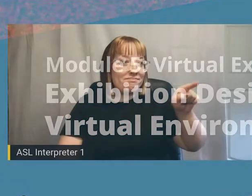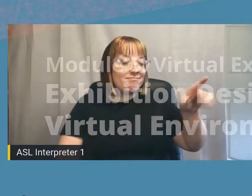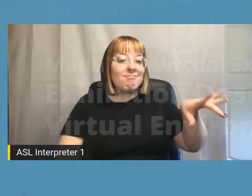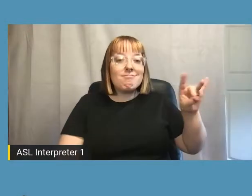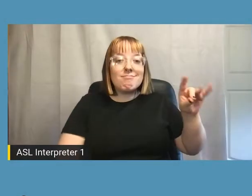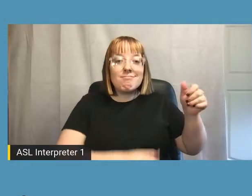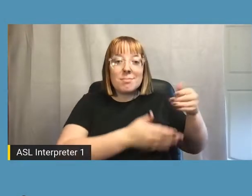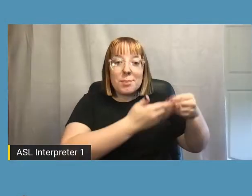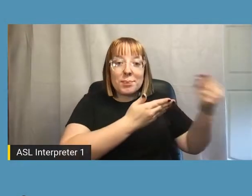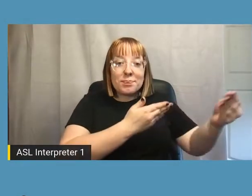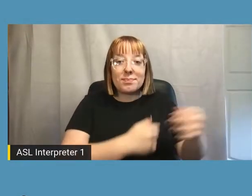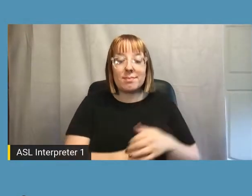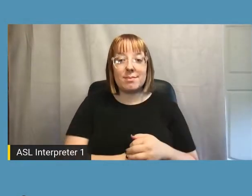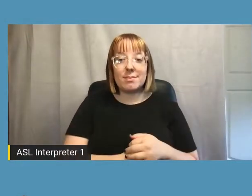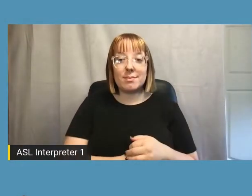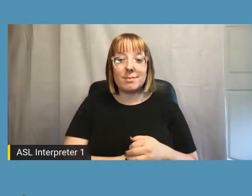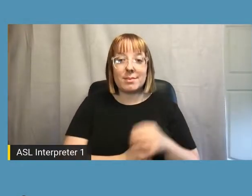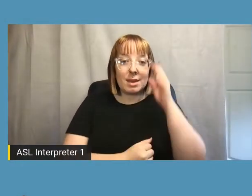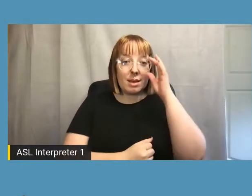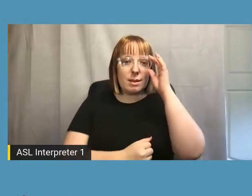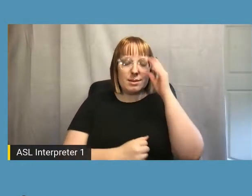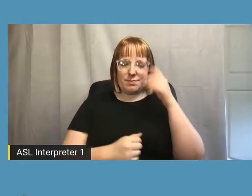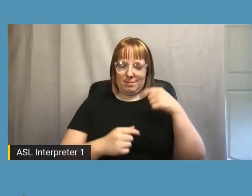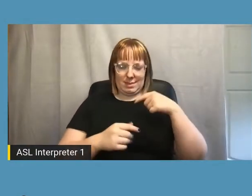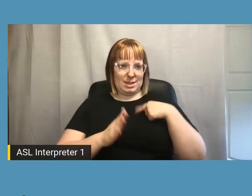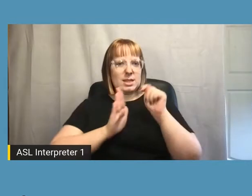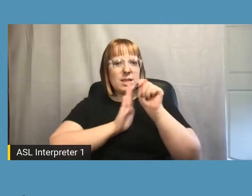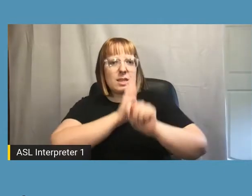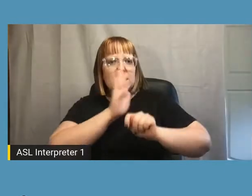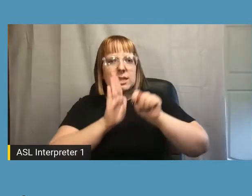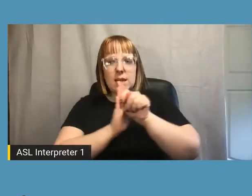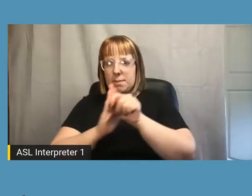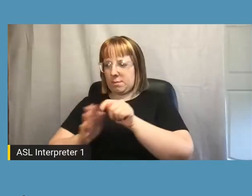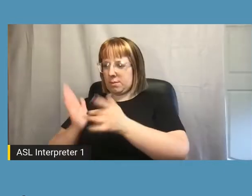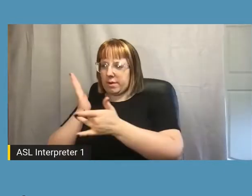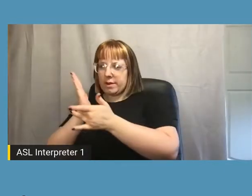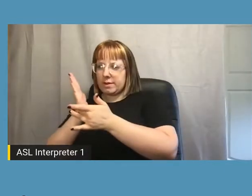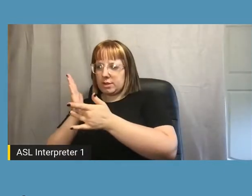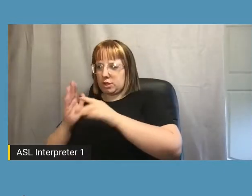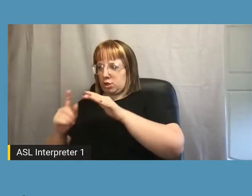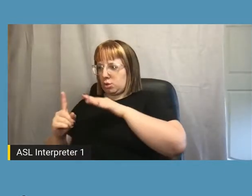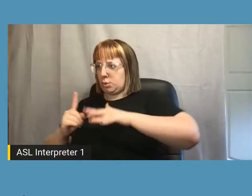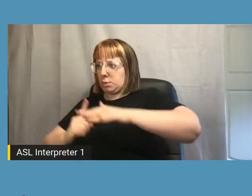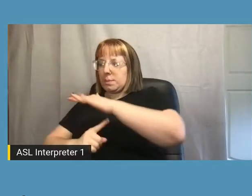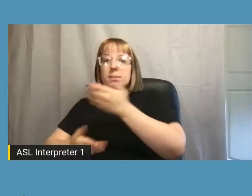in this era of virtual meetings when digital spaces may substitute for our physical sense of